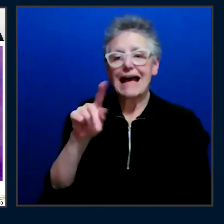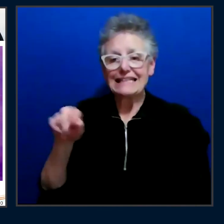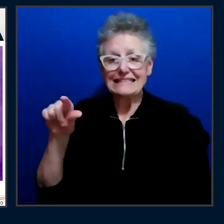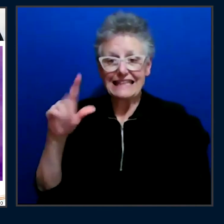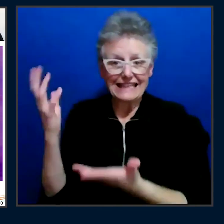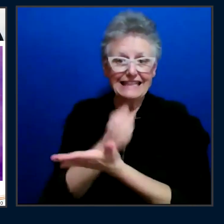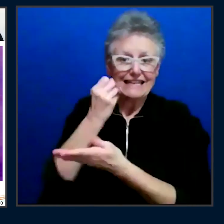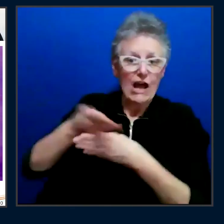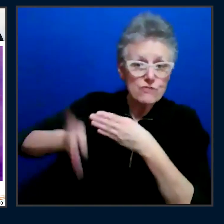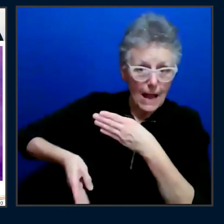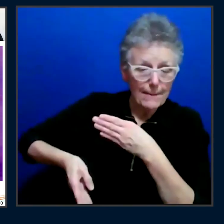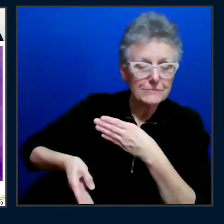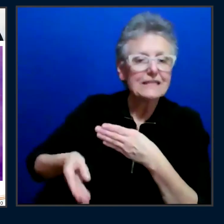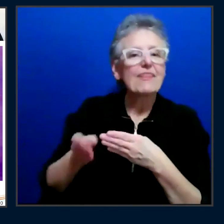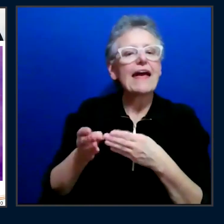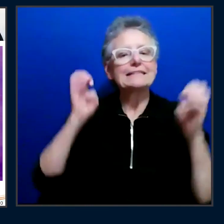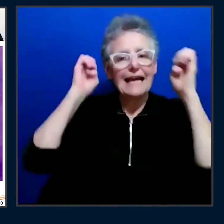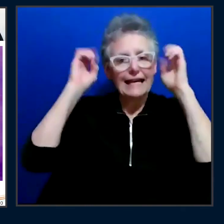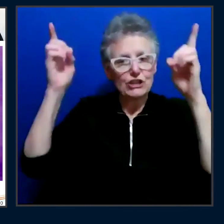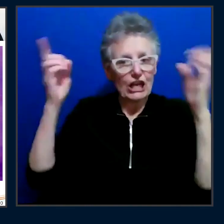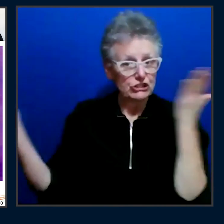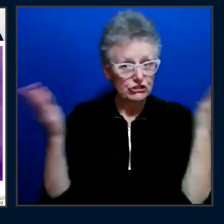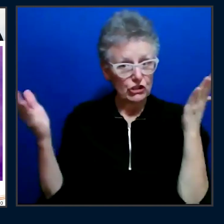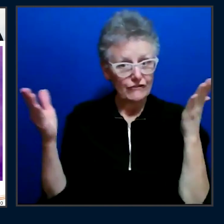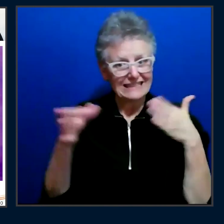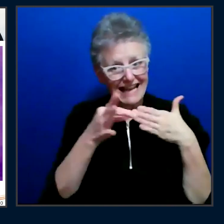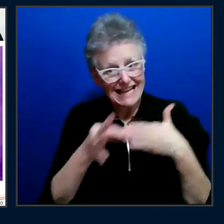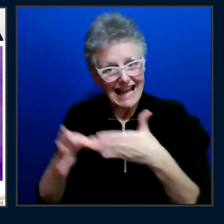which is the Education Service Guidelines